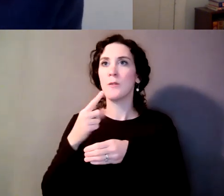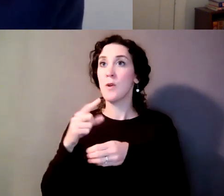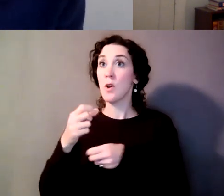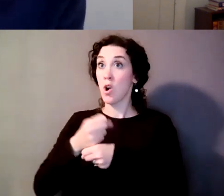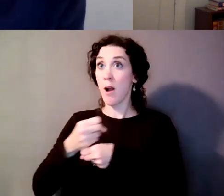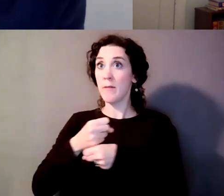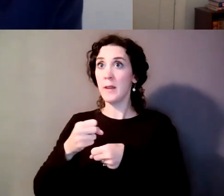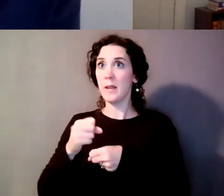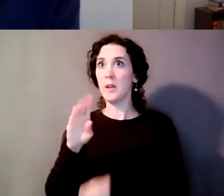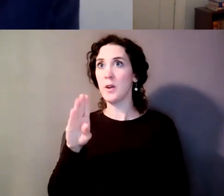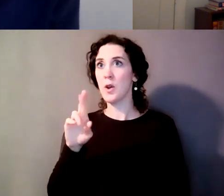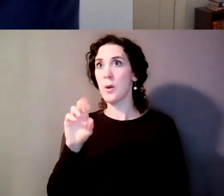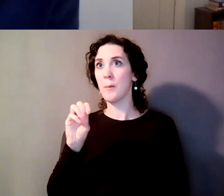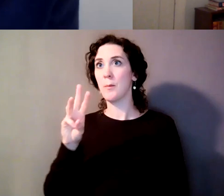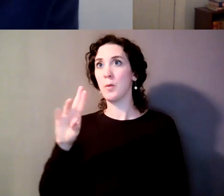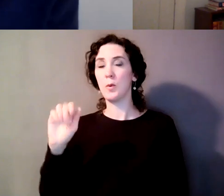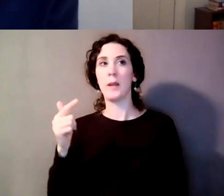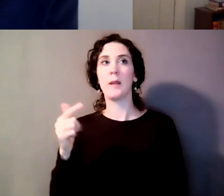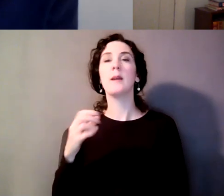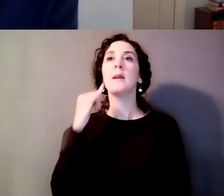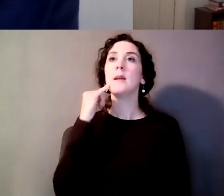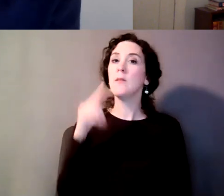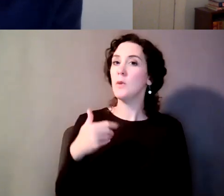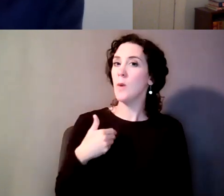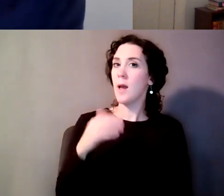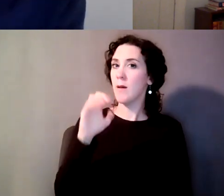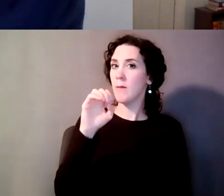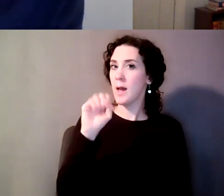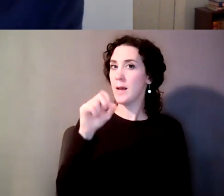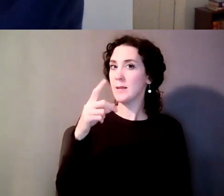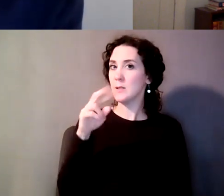And then the grinder that I recommend if you have an espresso machine is an industry respected